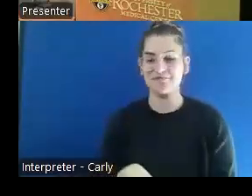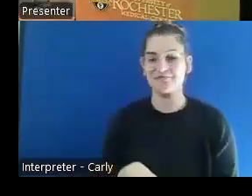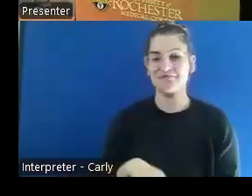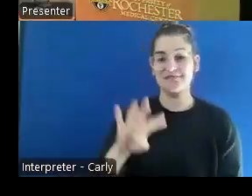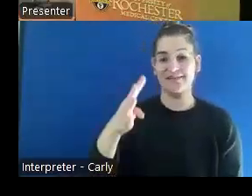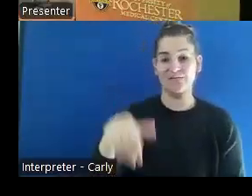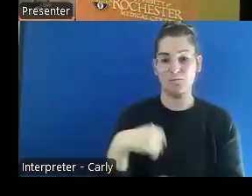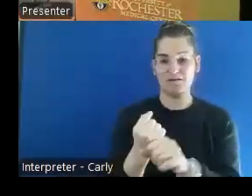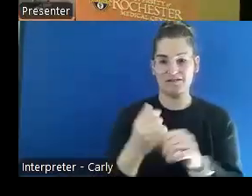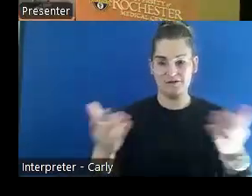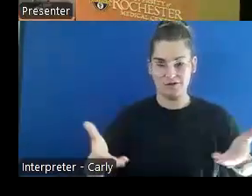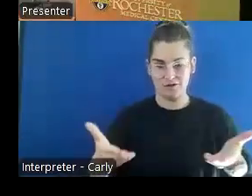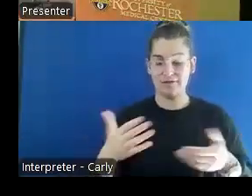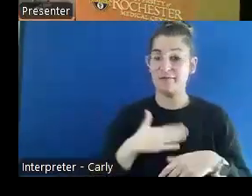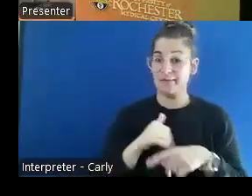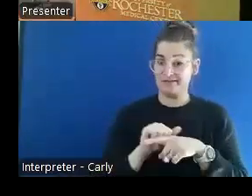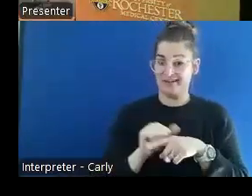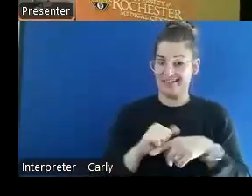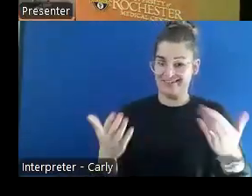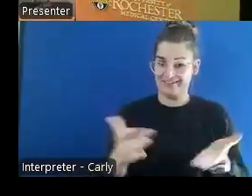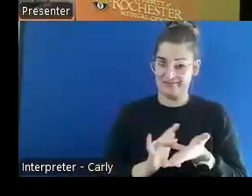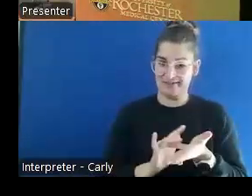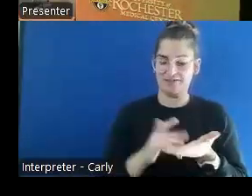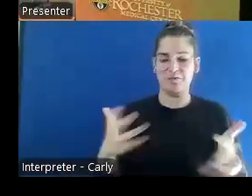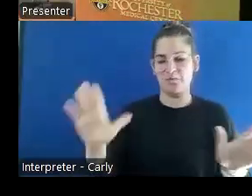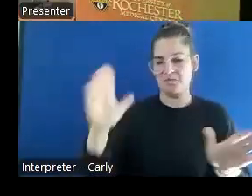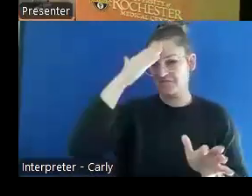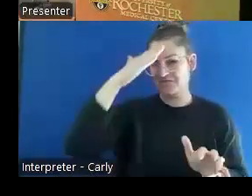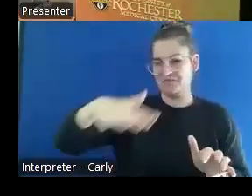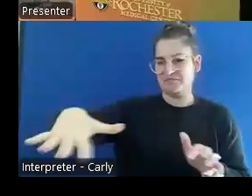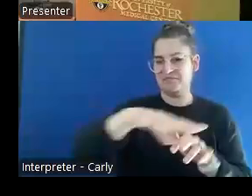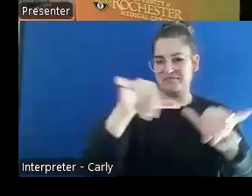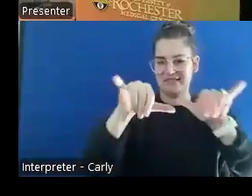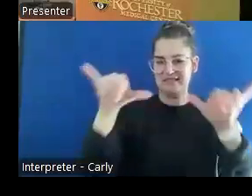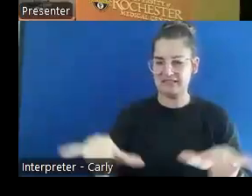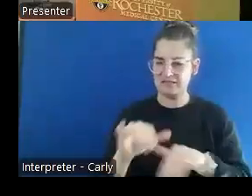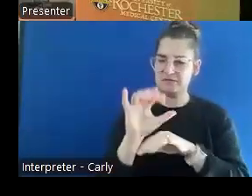I did my training in medicine here so I had some familiarity with how our system worked um but when